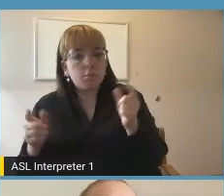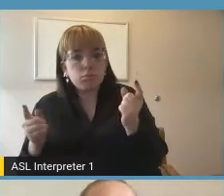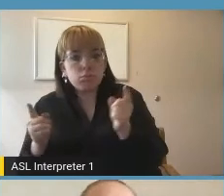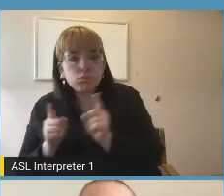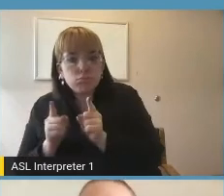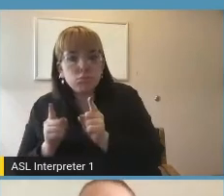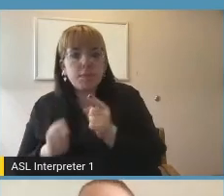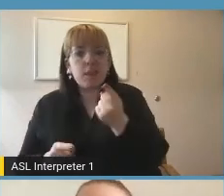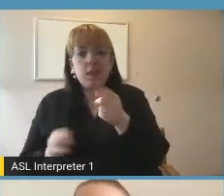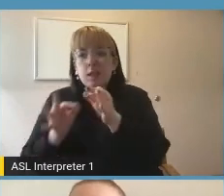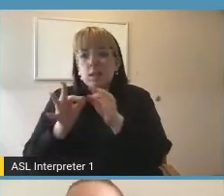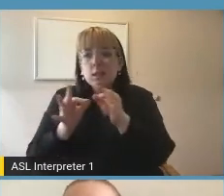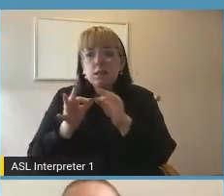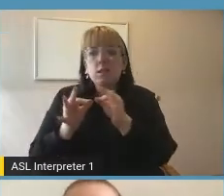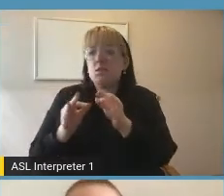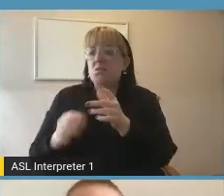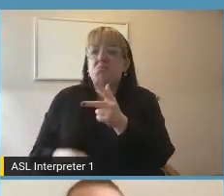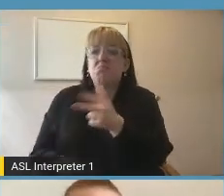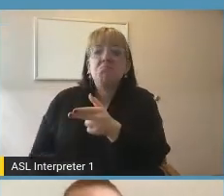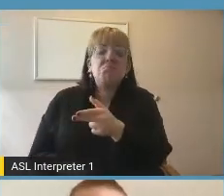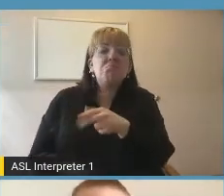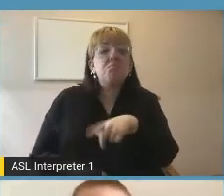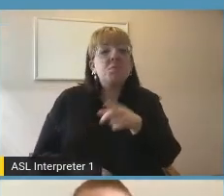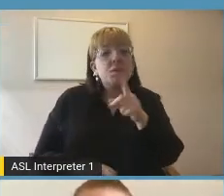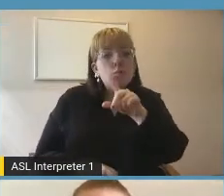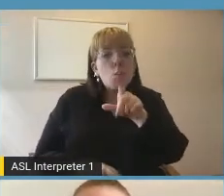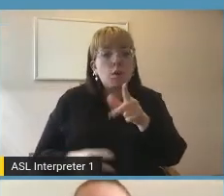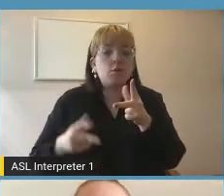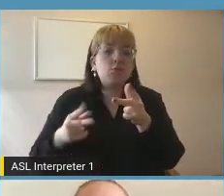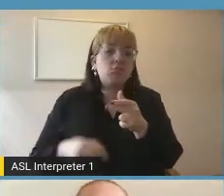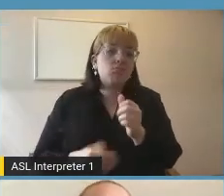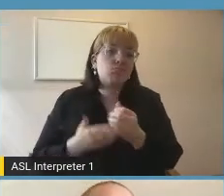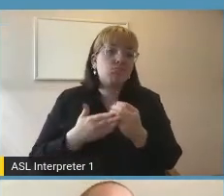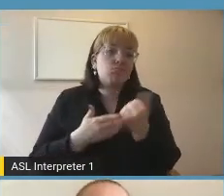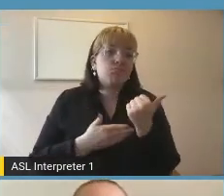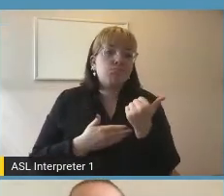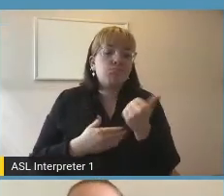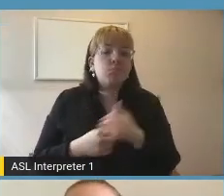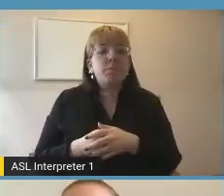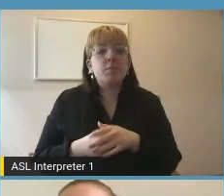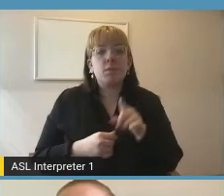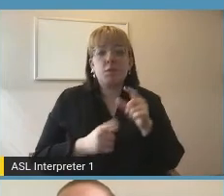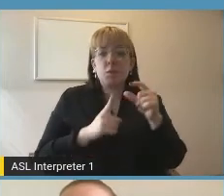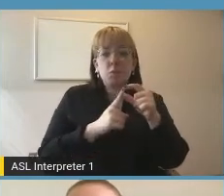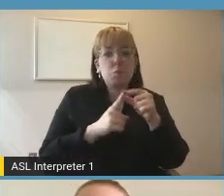cut out this question. I want to cut out this word that they said that I don't want. I want